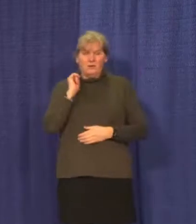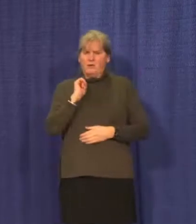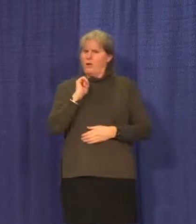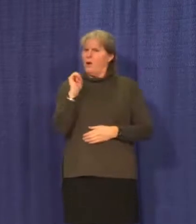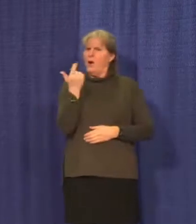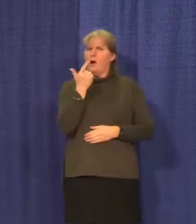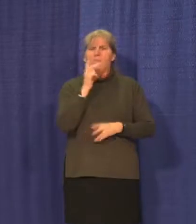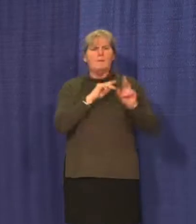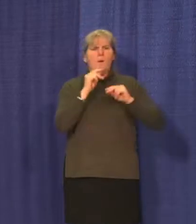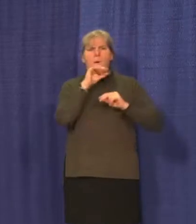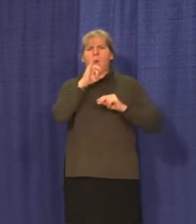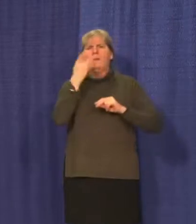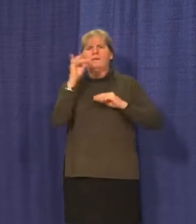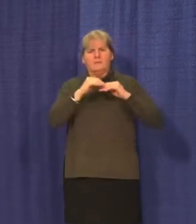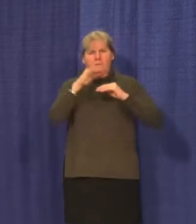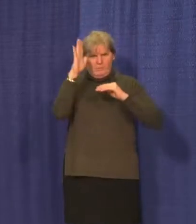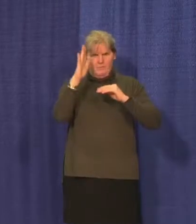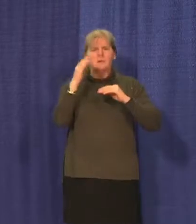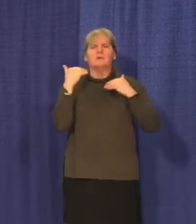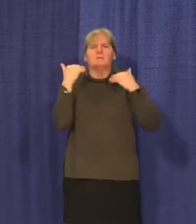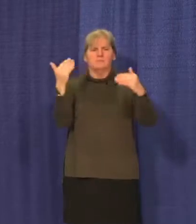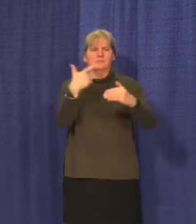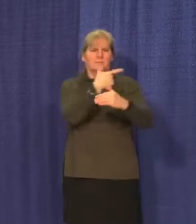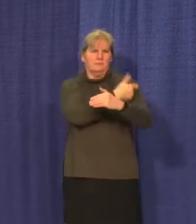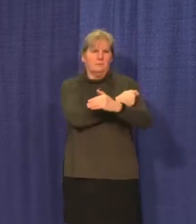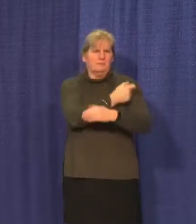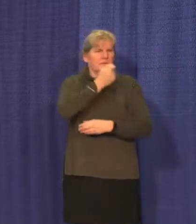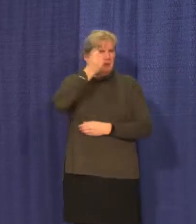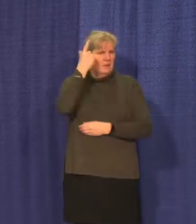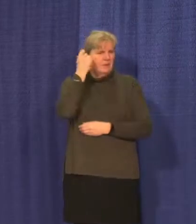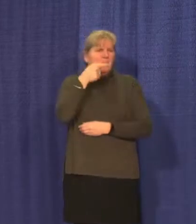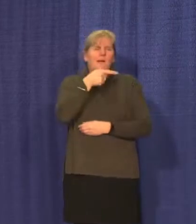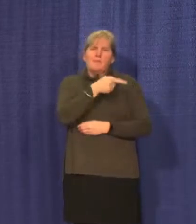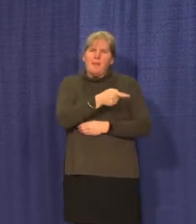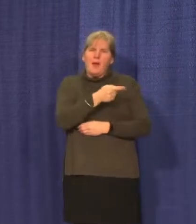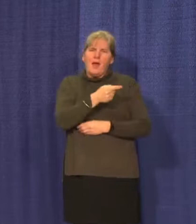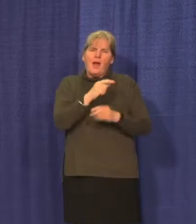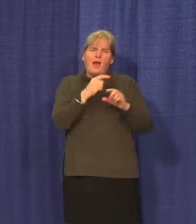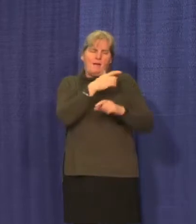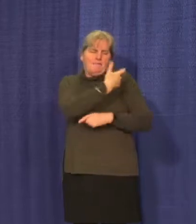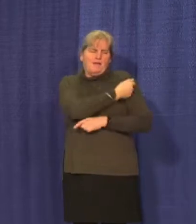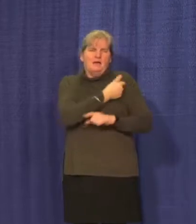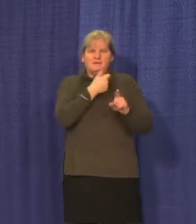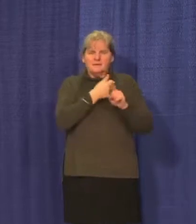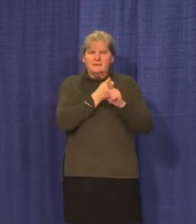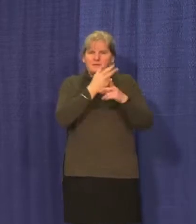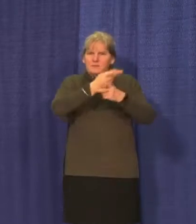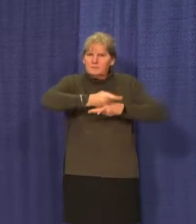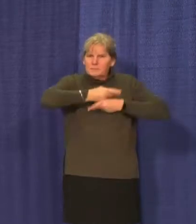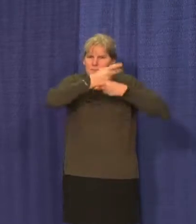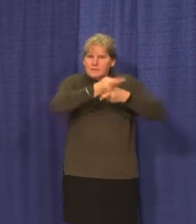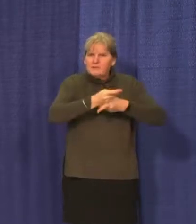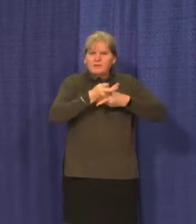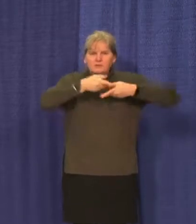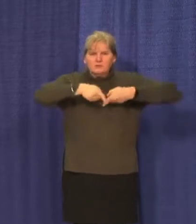to all persons over the age of 18, but the vaccine is quite fragile and extra precautions need to be taken during